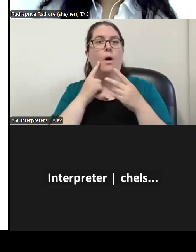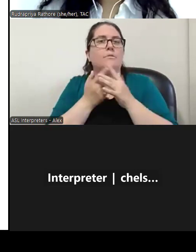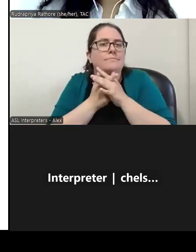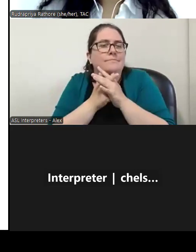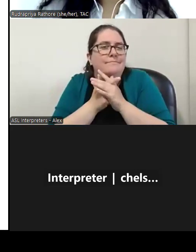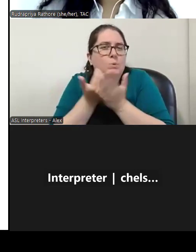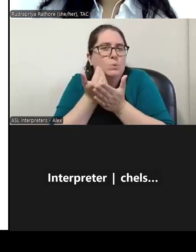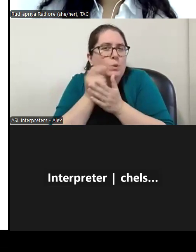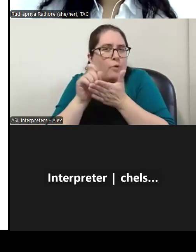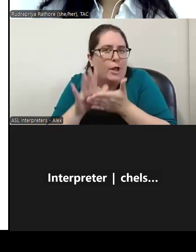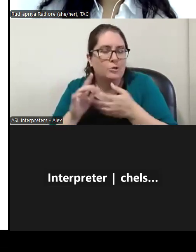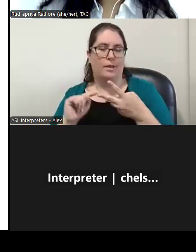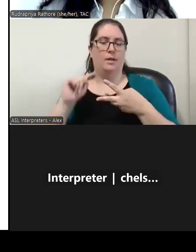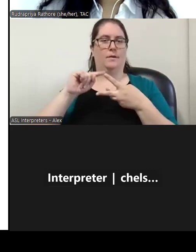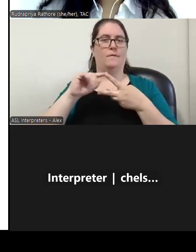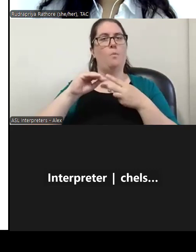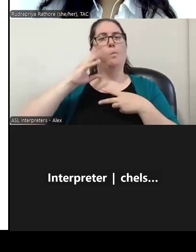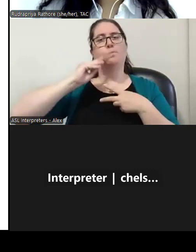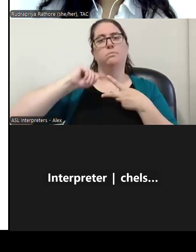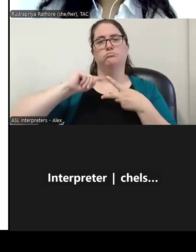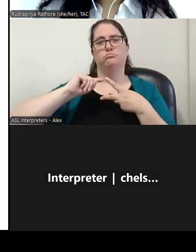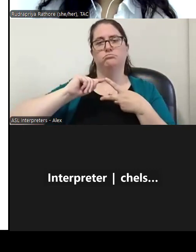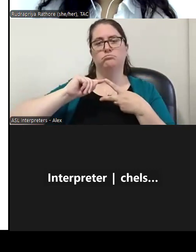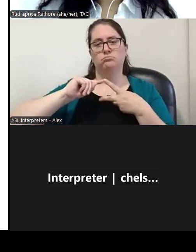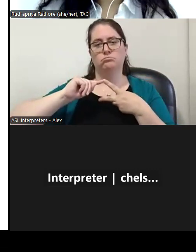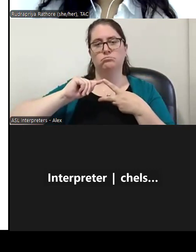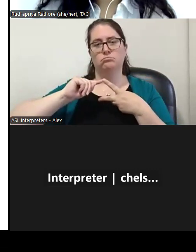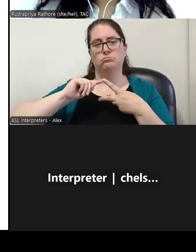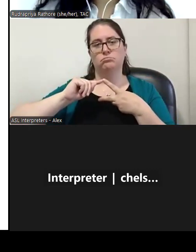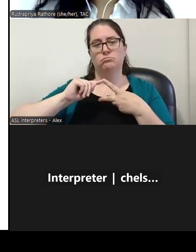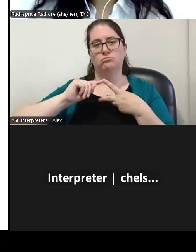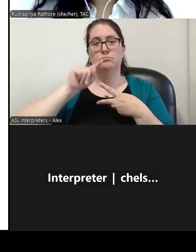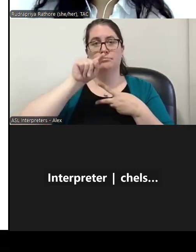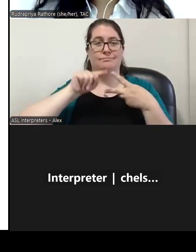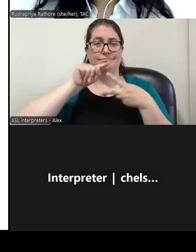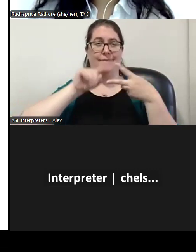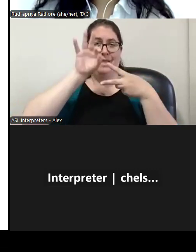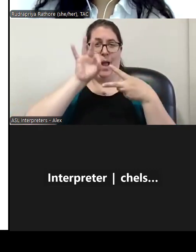and level two for more established writers and as you can see the funding amounts are slightly